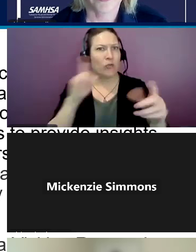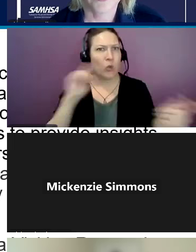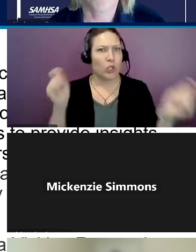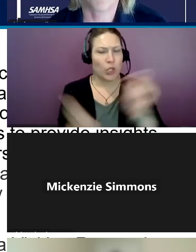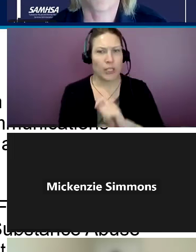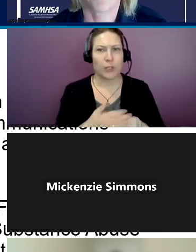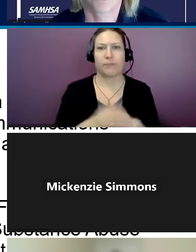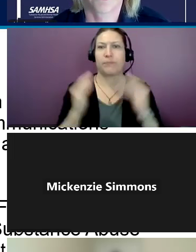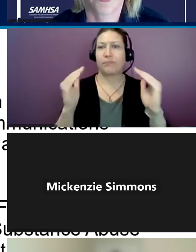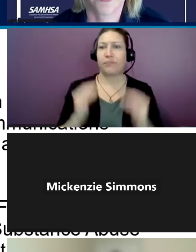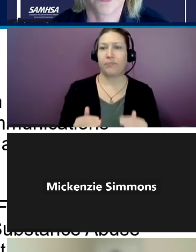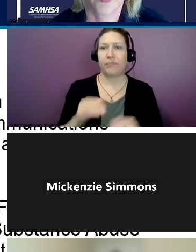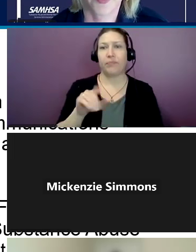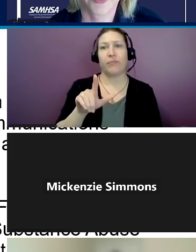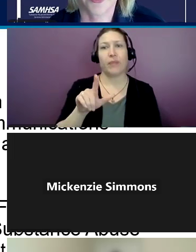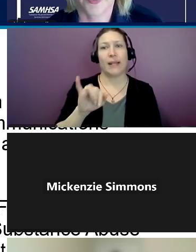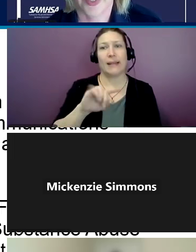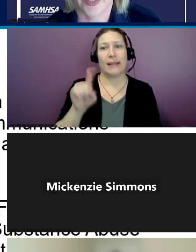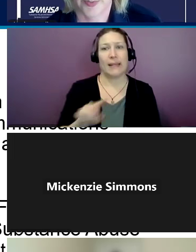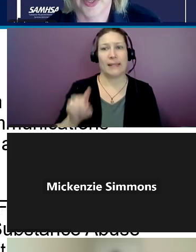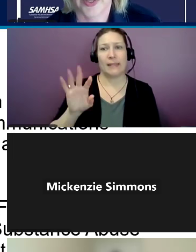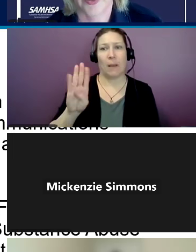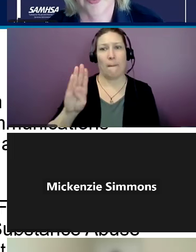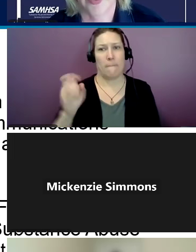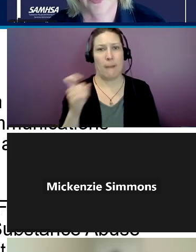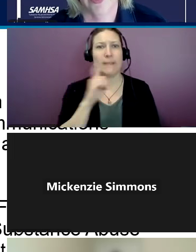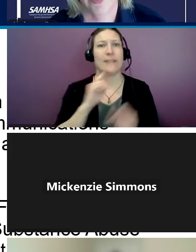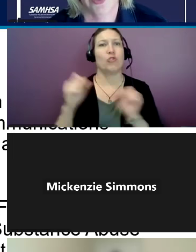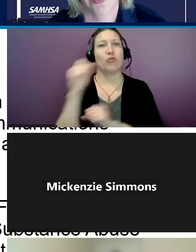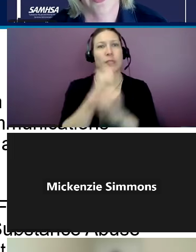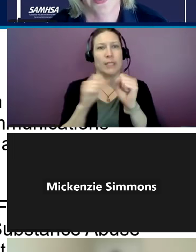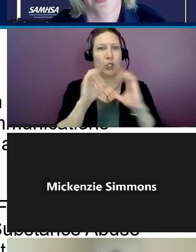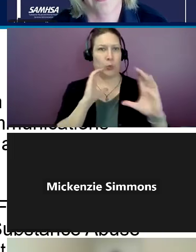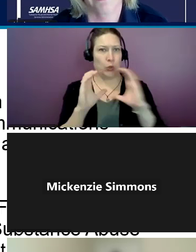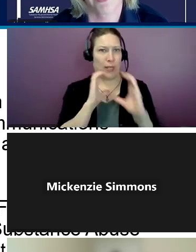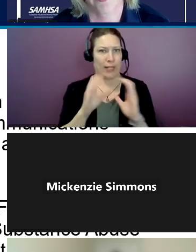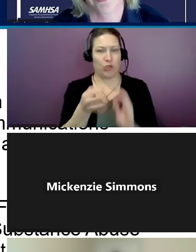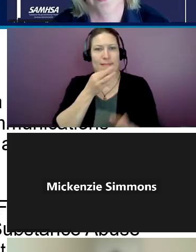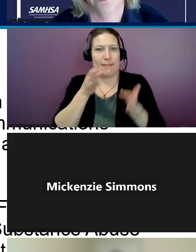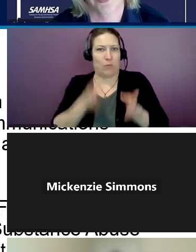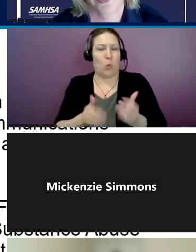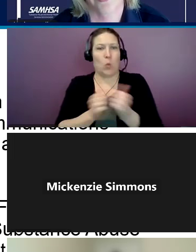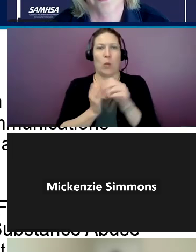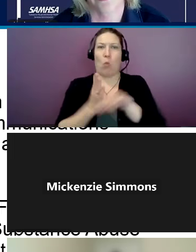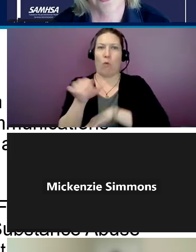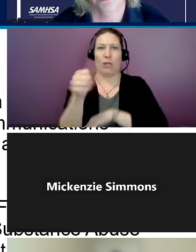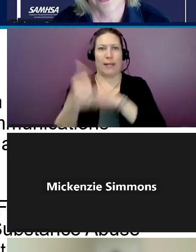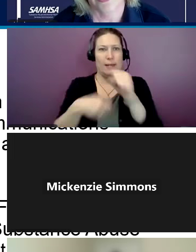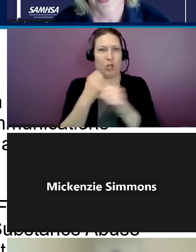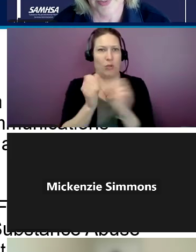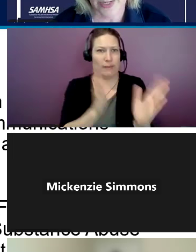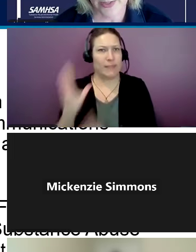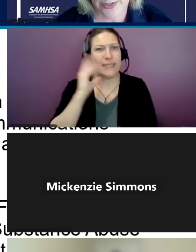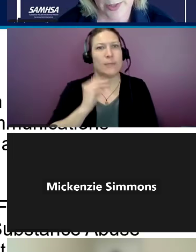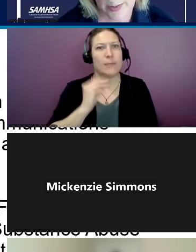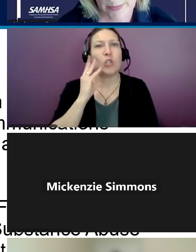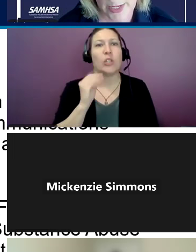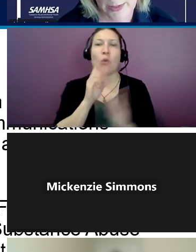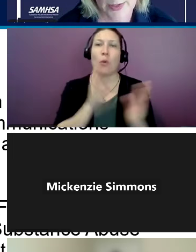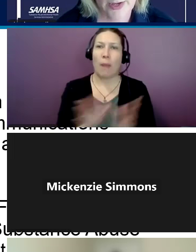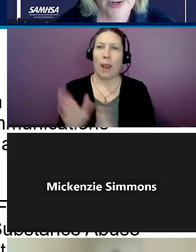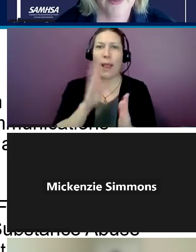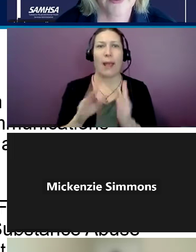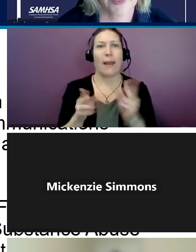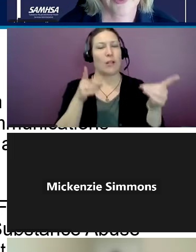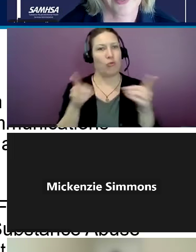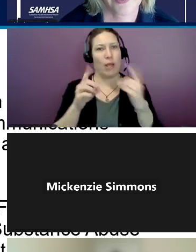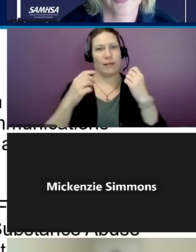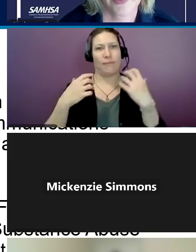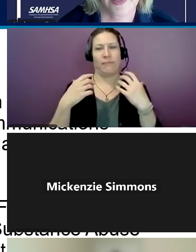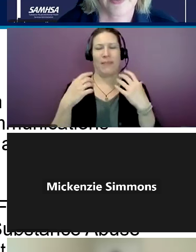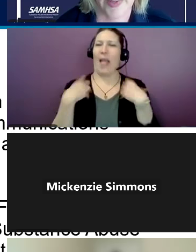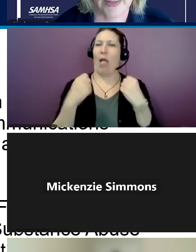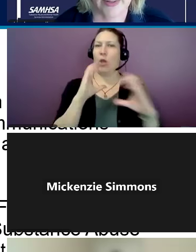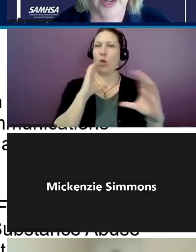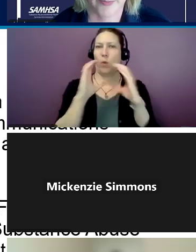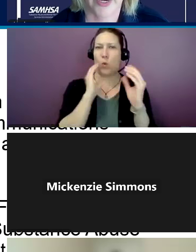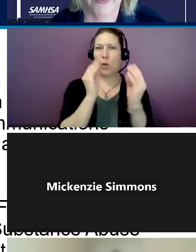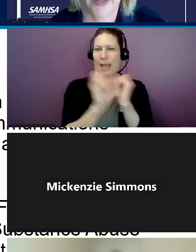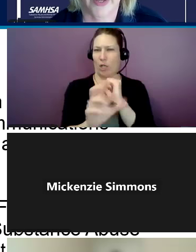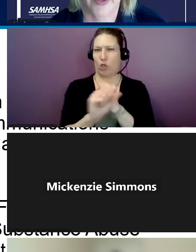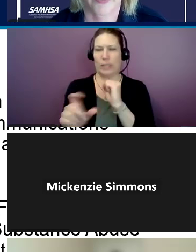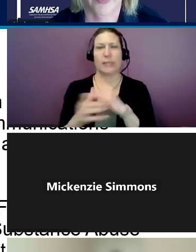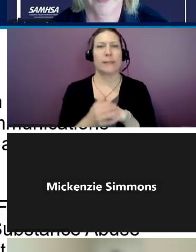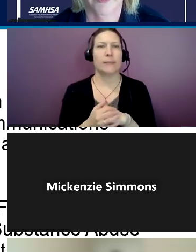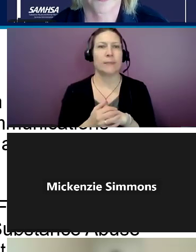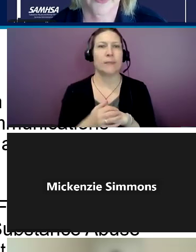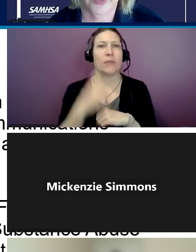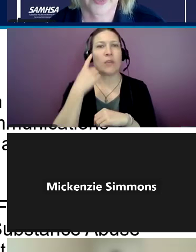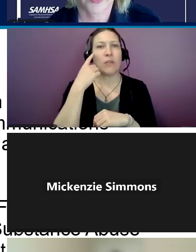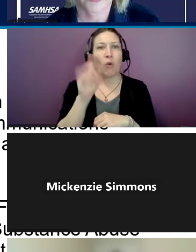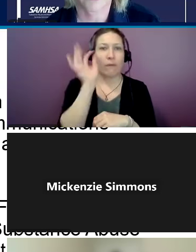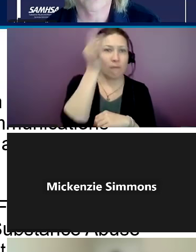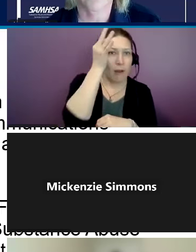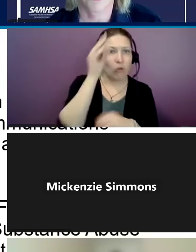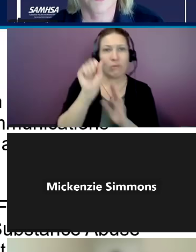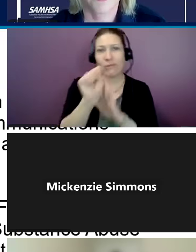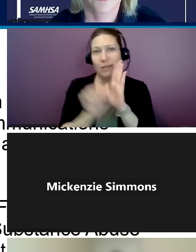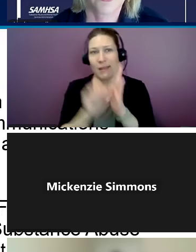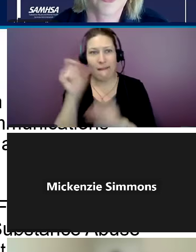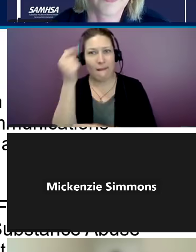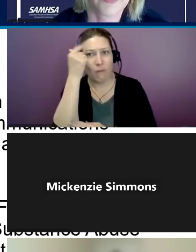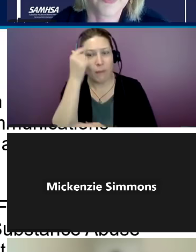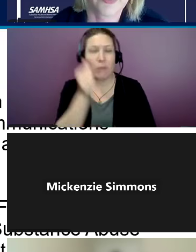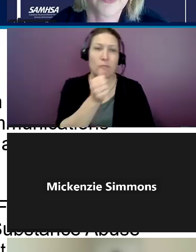Liz Box is a strategic communications expert with more than a decade of experience planning and directing health communications campaigns for federal and state government nonprofit and private sector organizations.